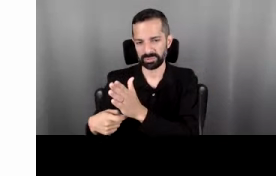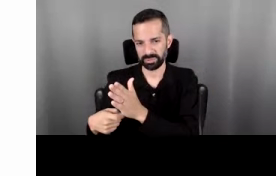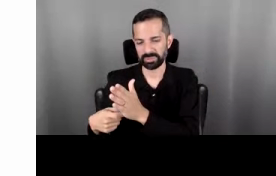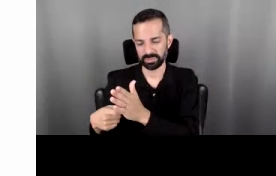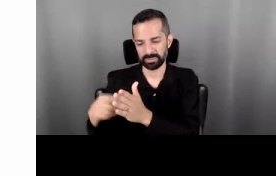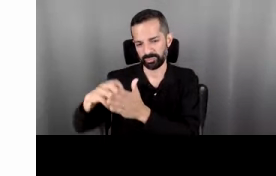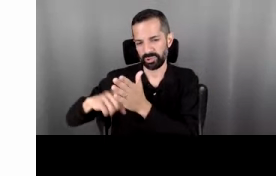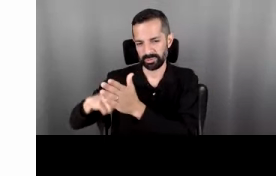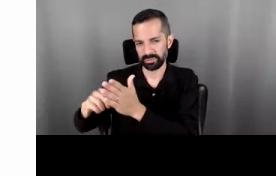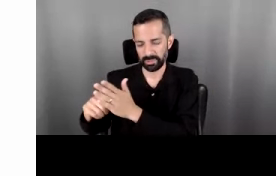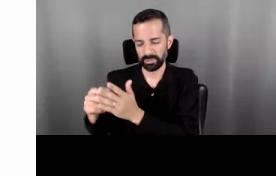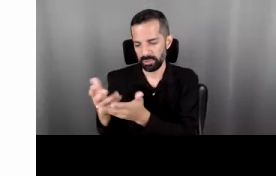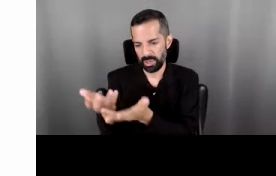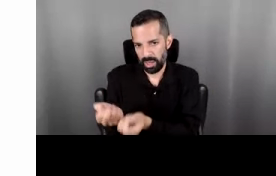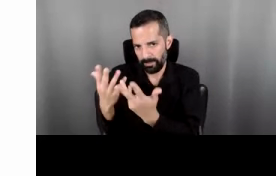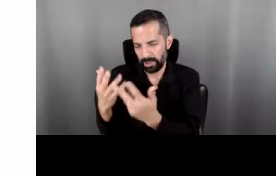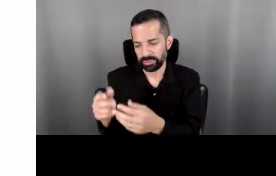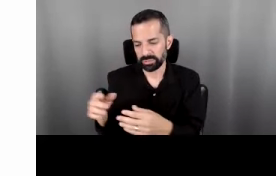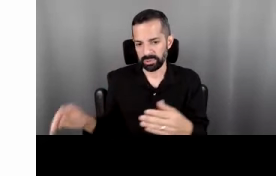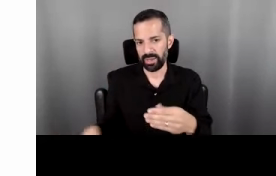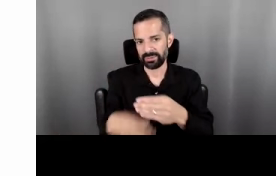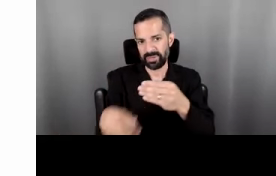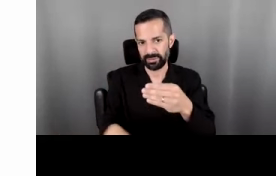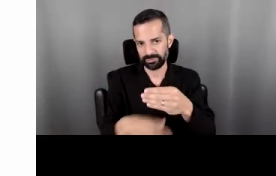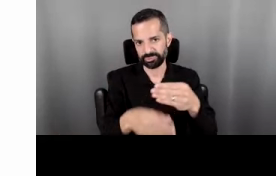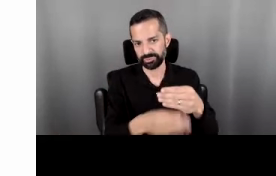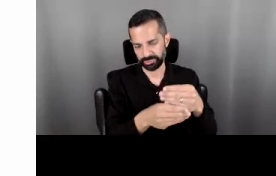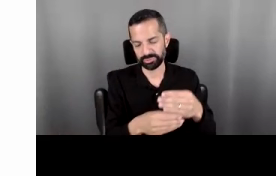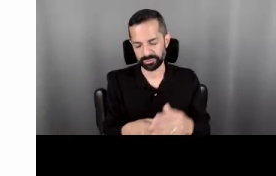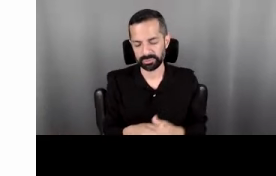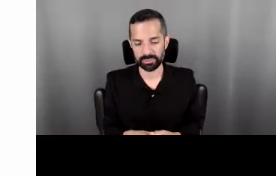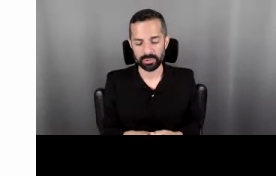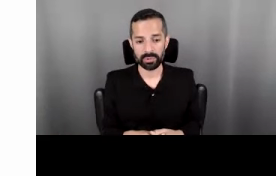what's represented and the contextual information for review.